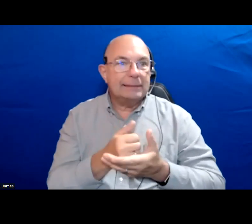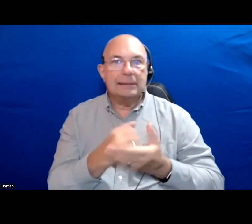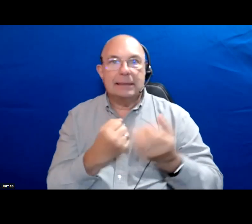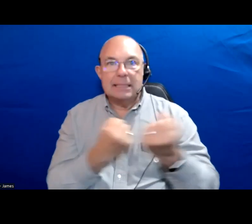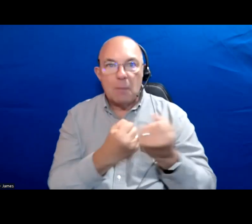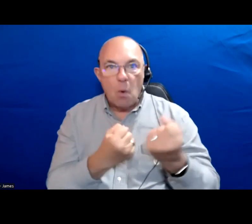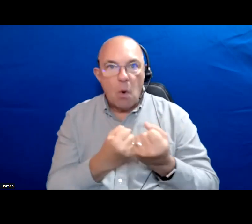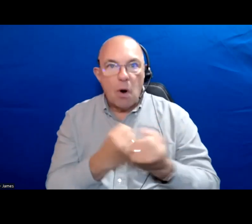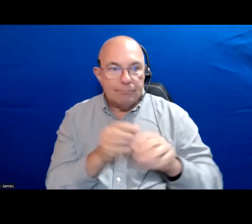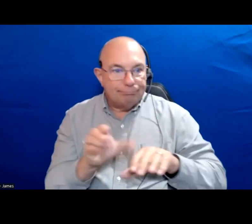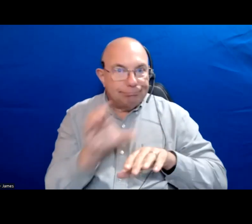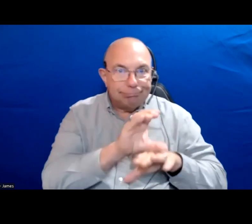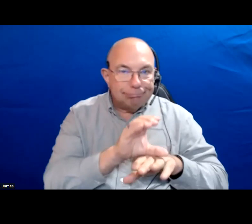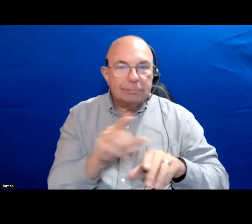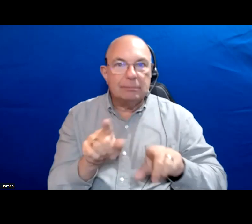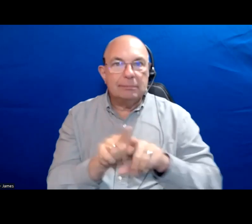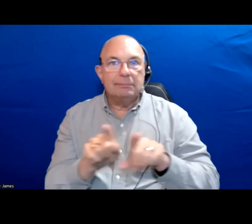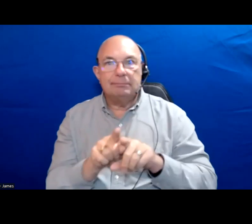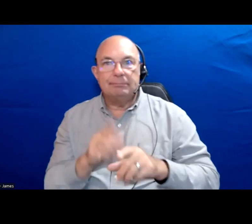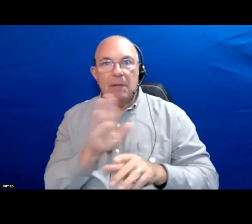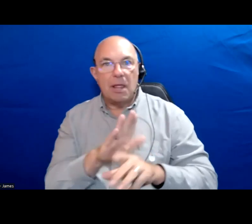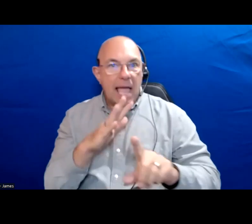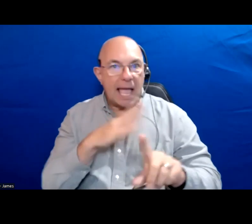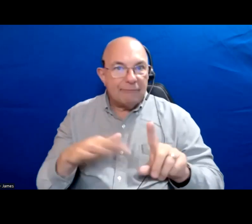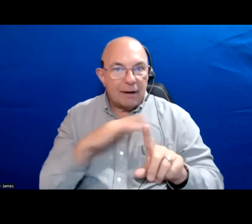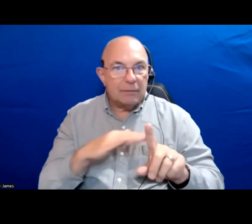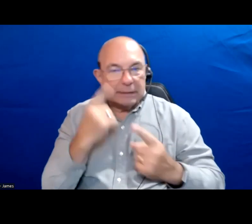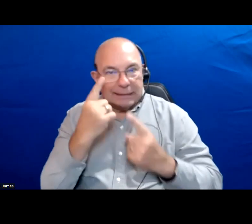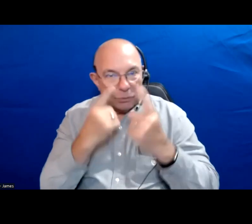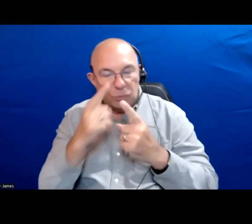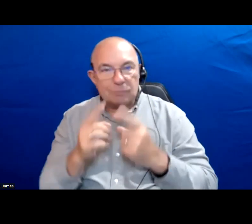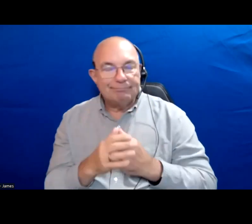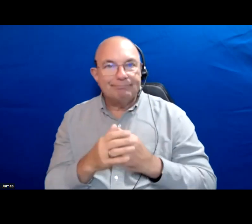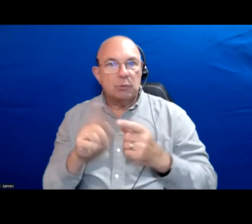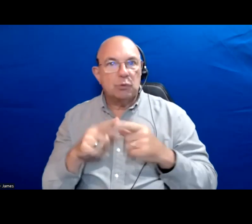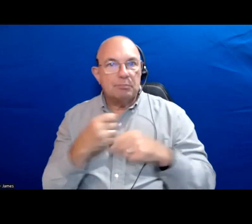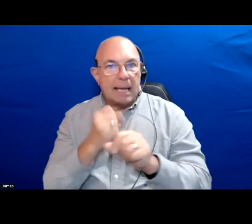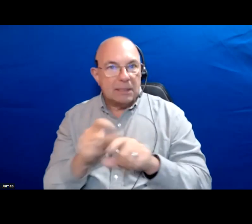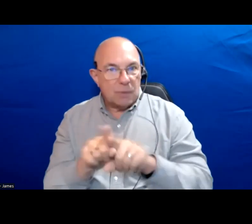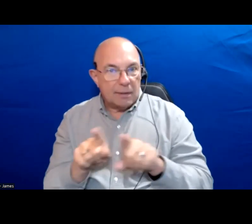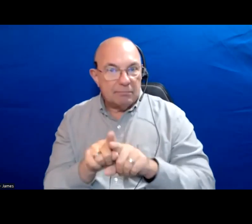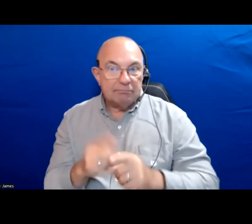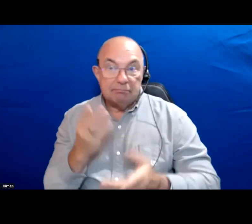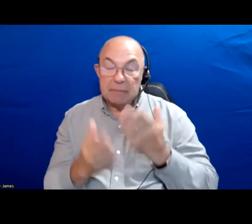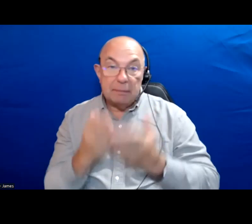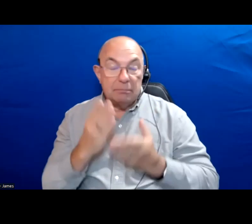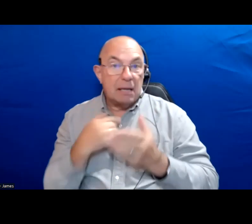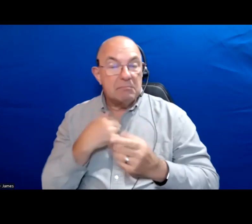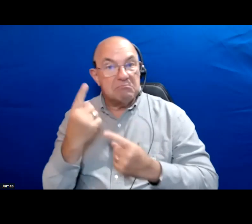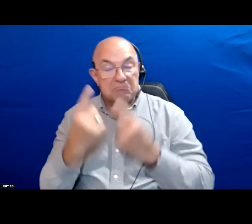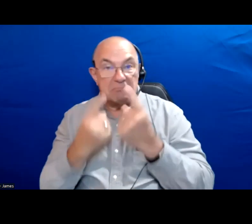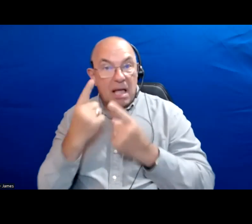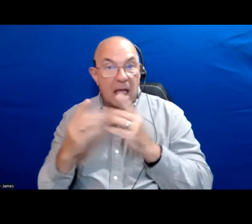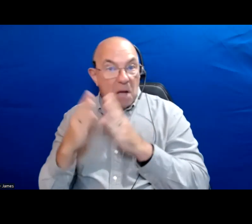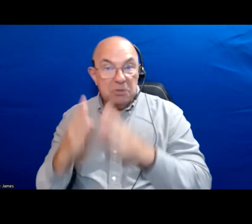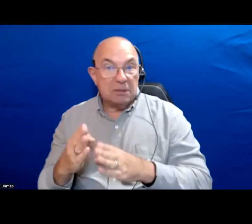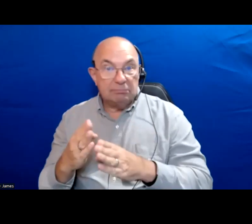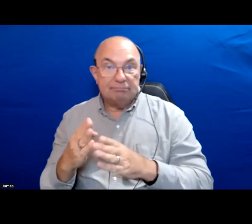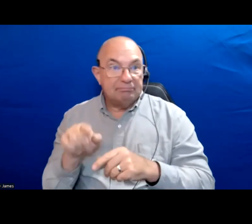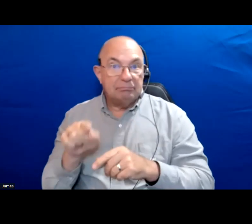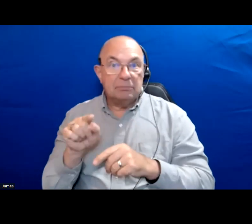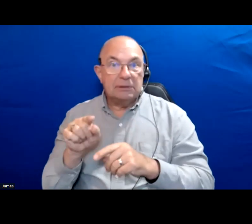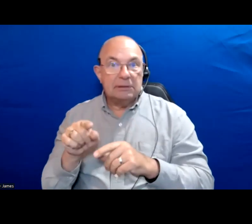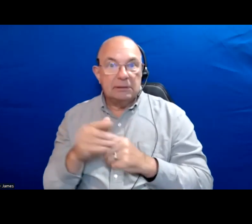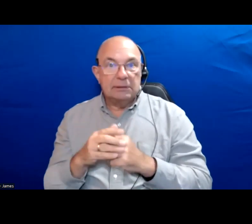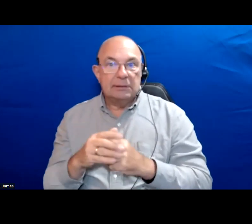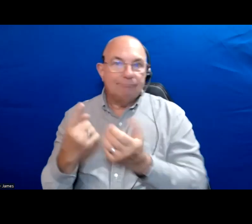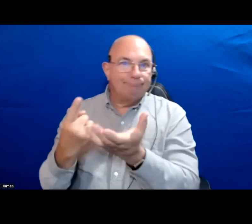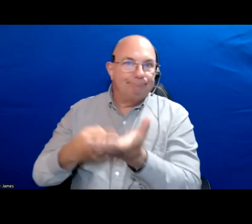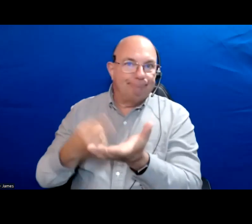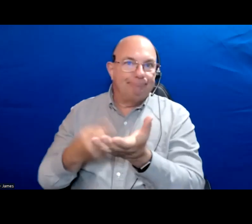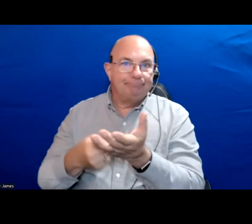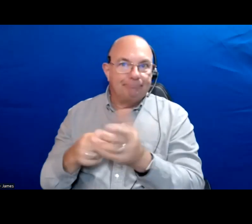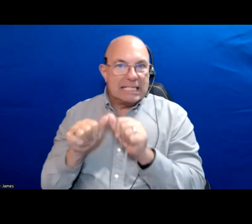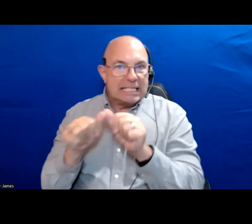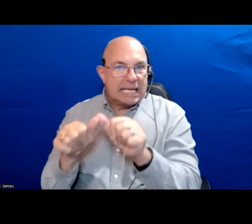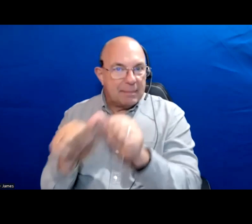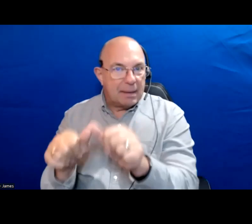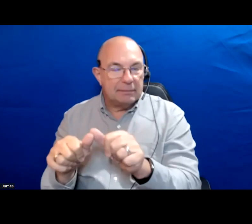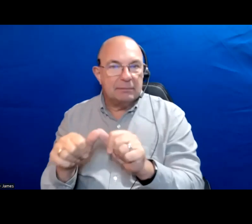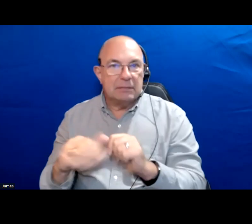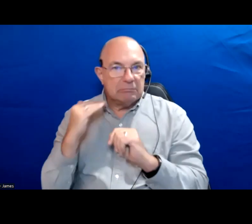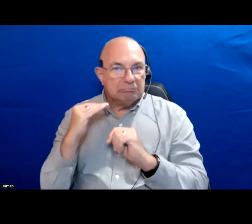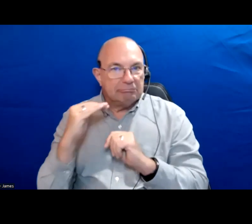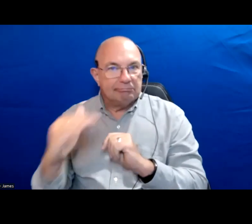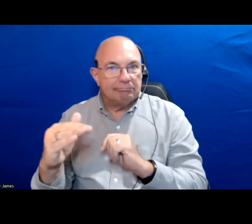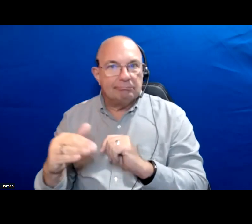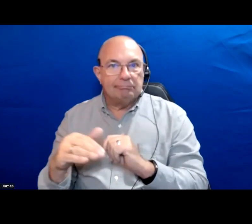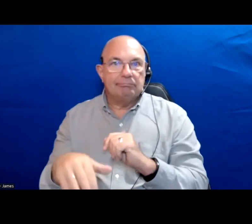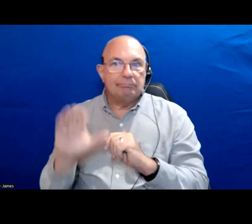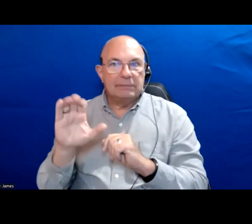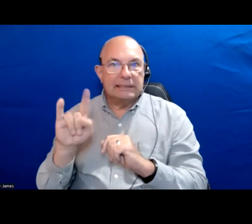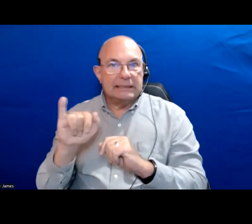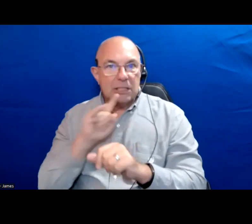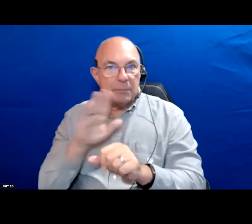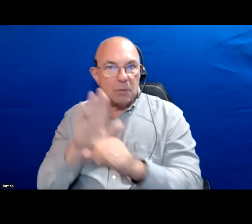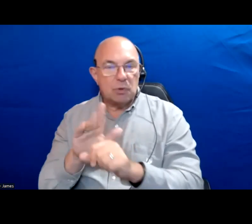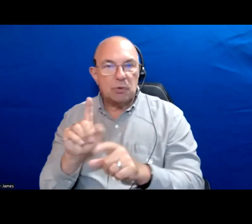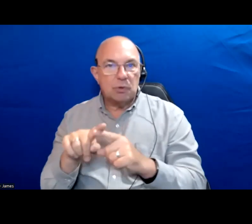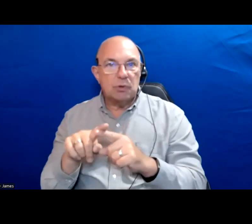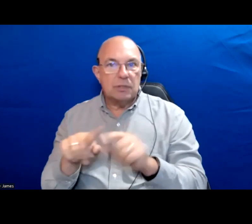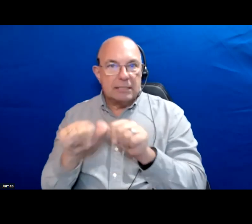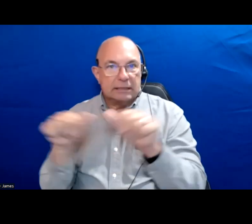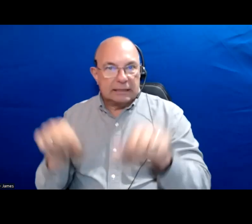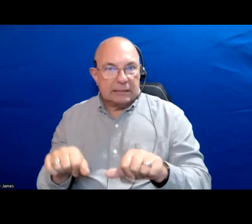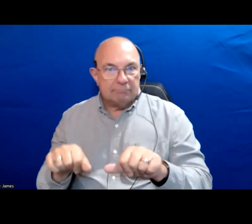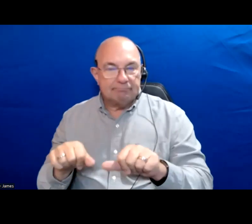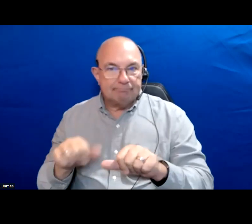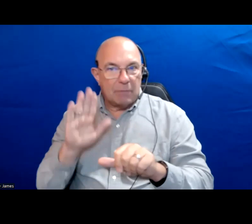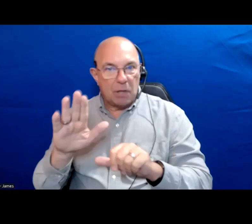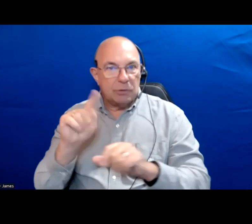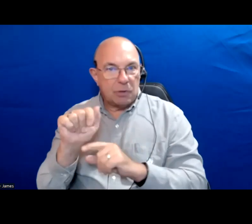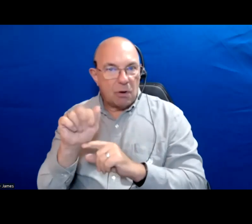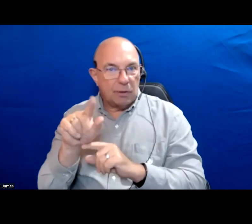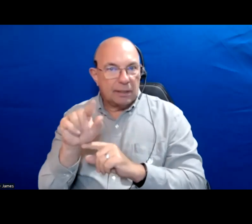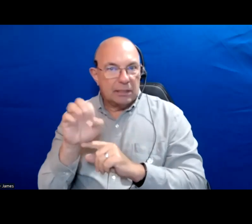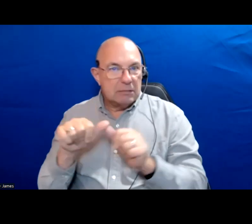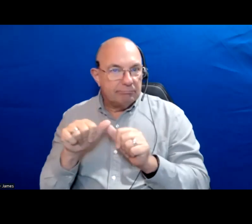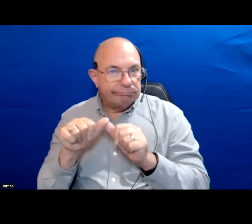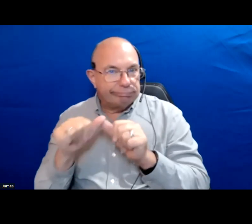I think it is also the environment as well.